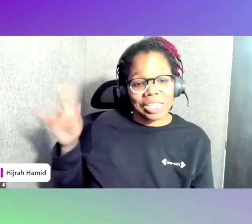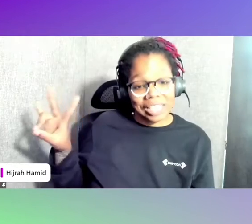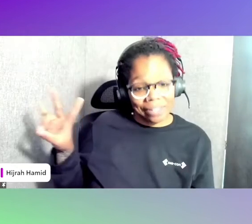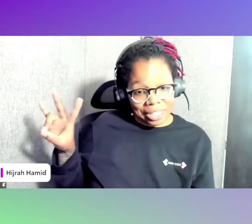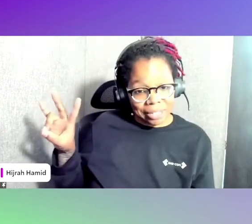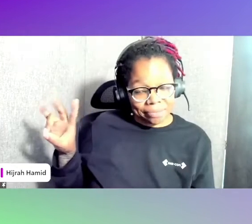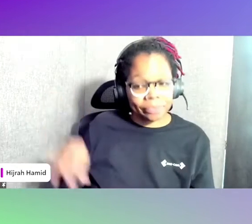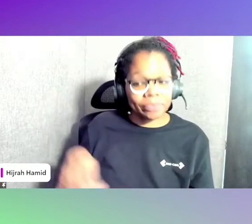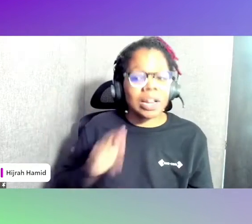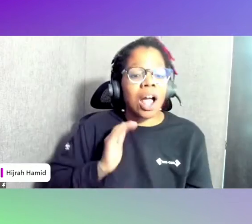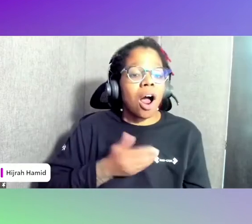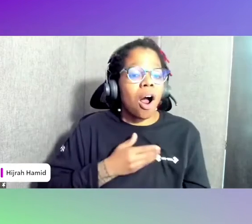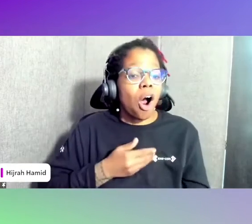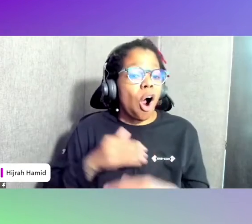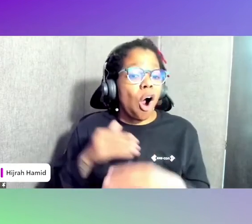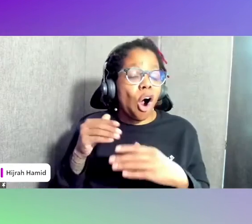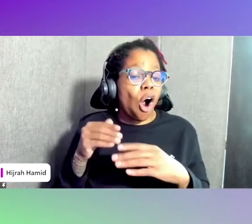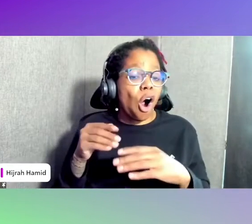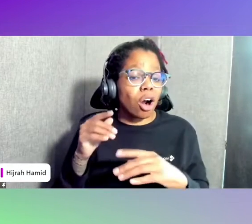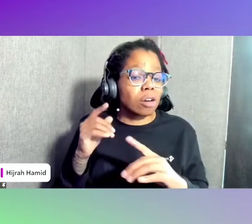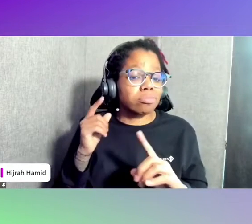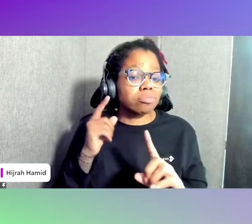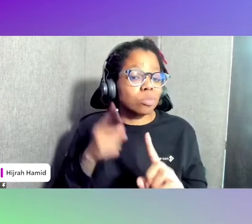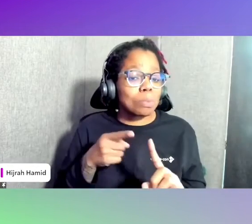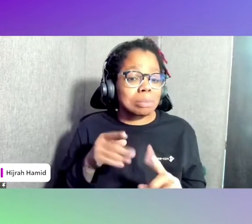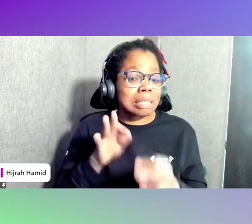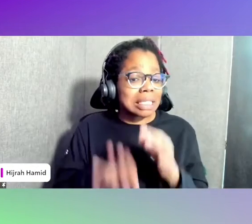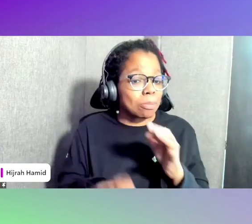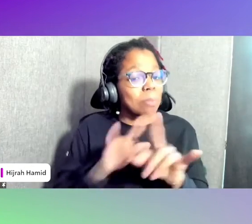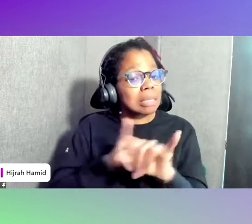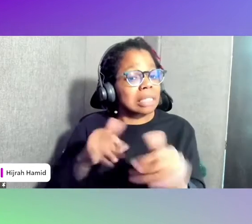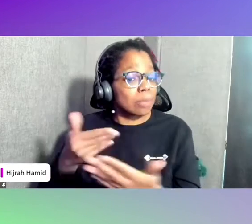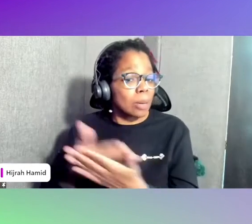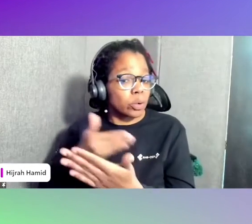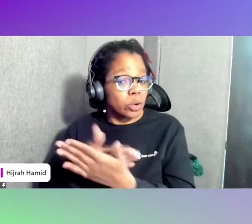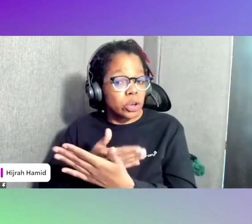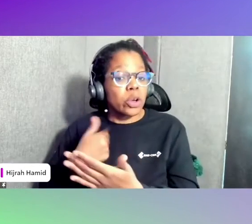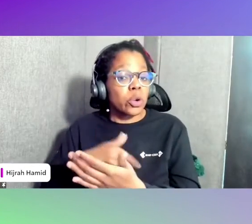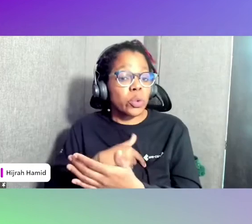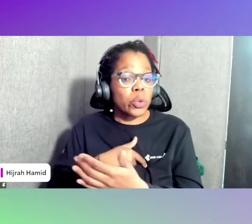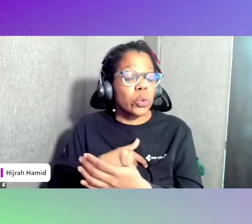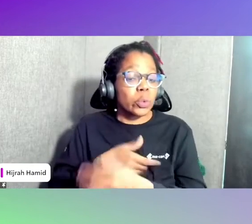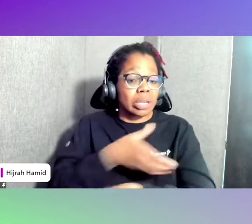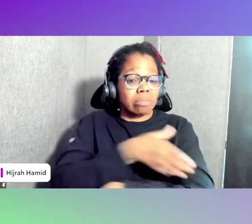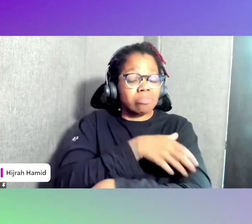and lots of help from my team and are very wise community, and we kicked off back in 2017. Our